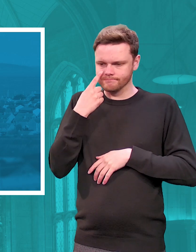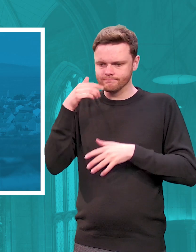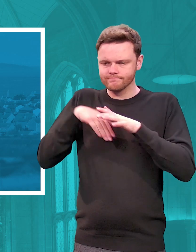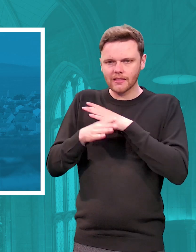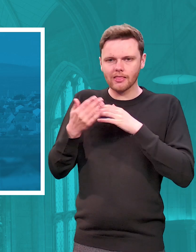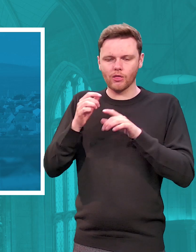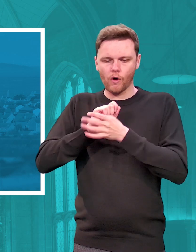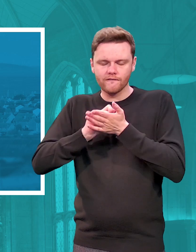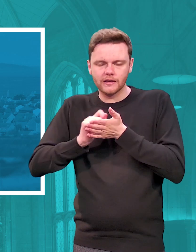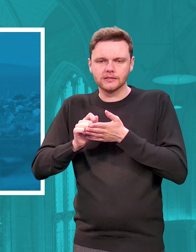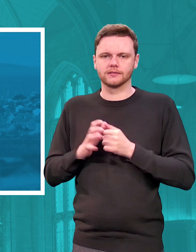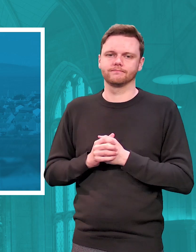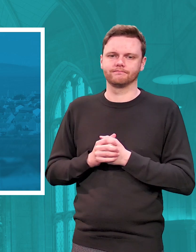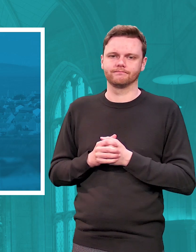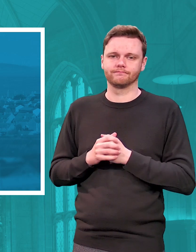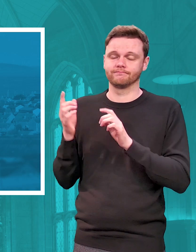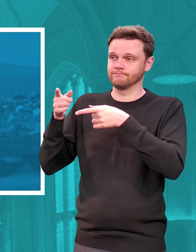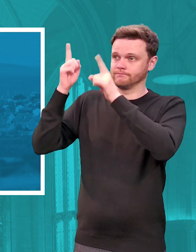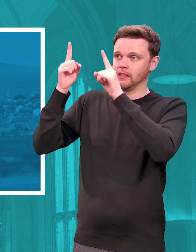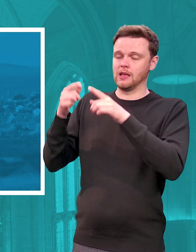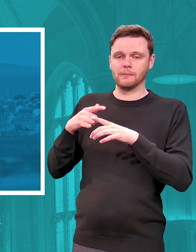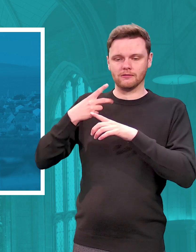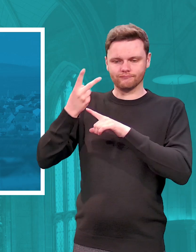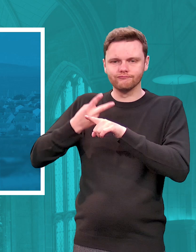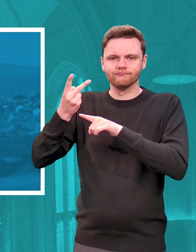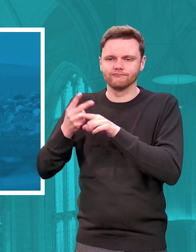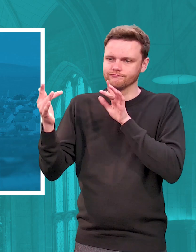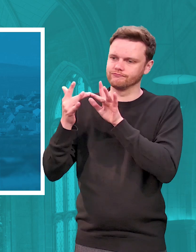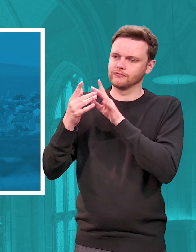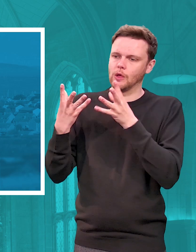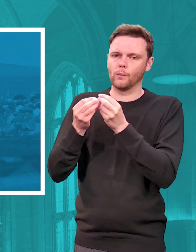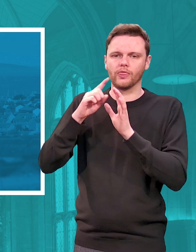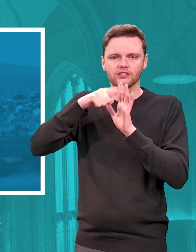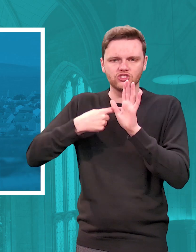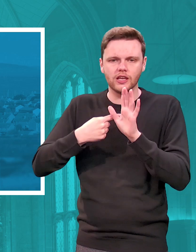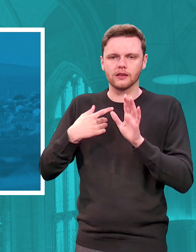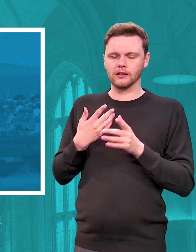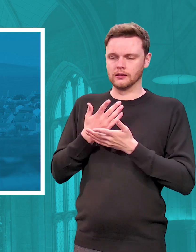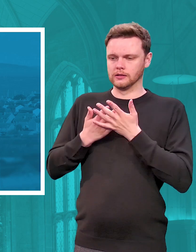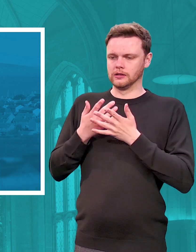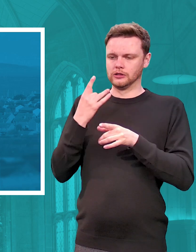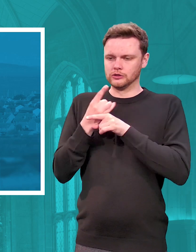Dave was in regular contact with Jane to keep her informed throughout the many iterations of restrictions.